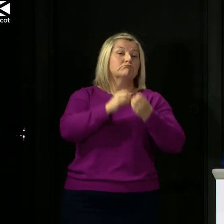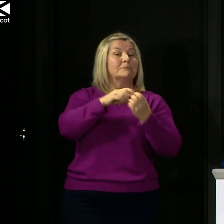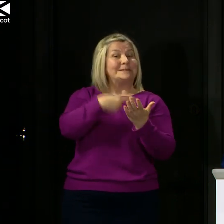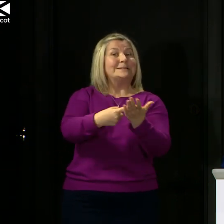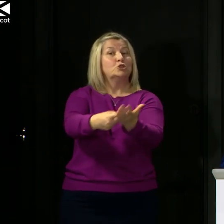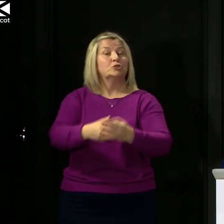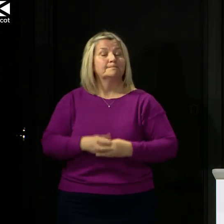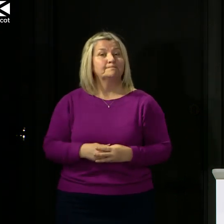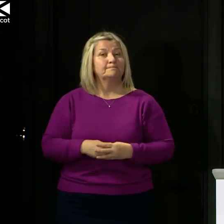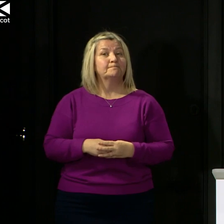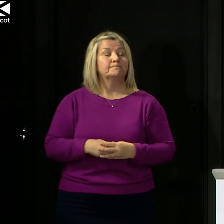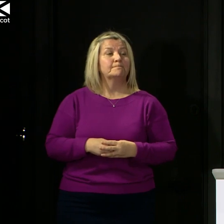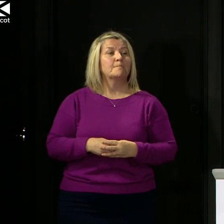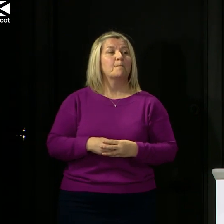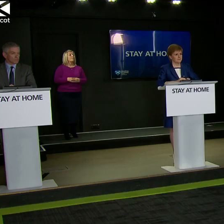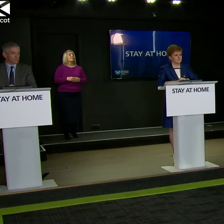Christine Lavelle from the Sun